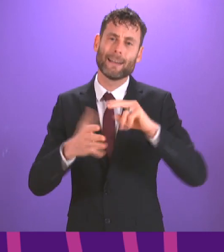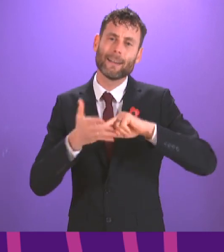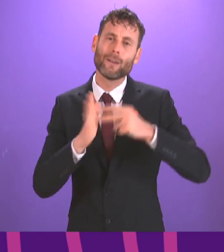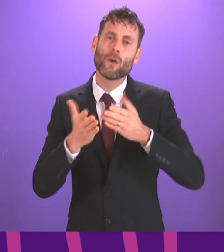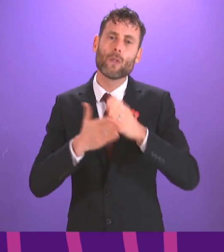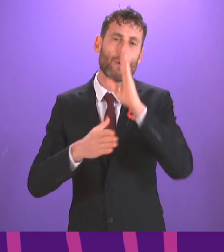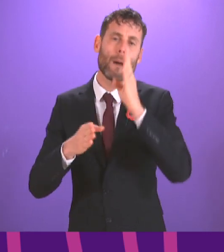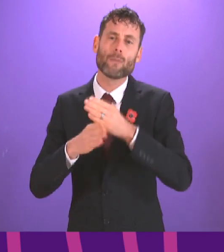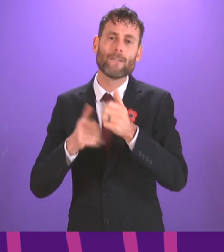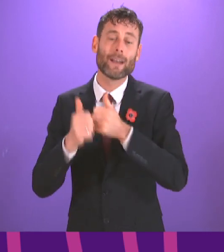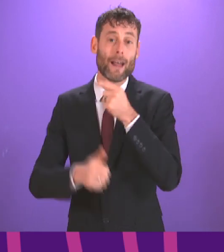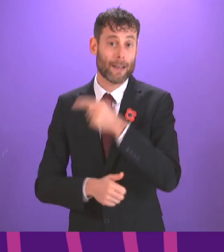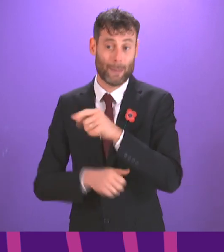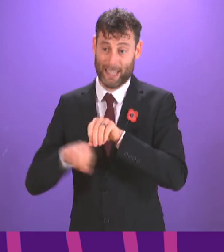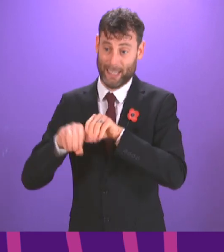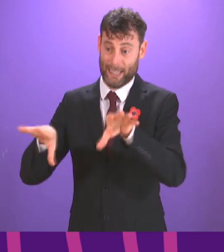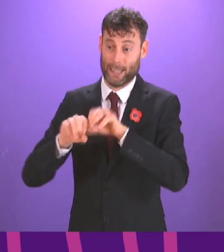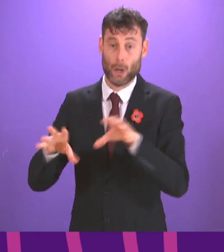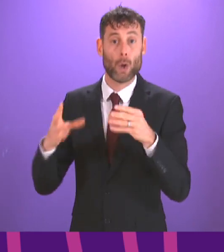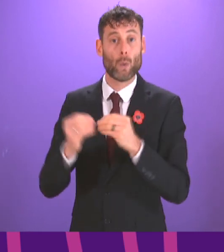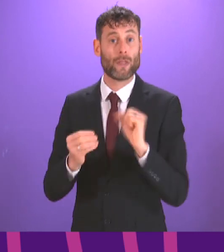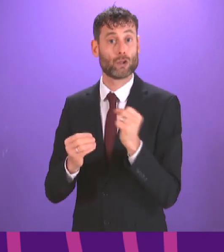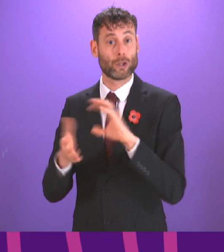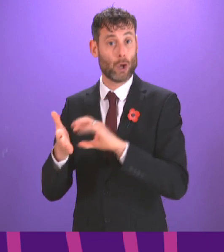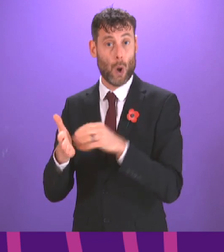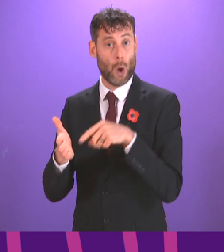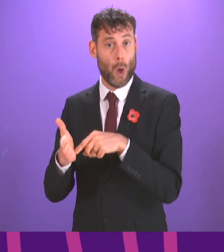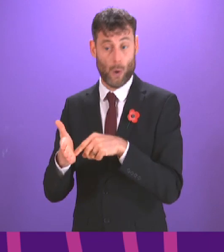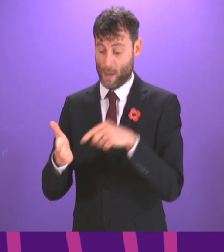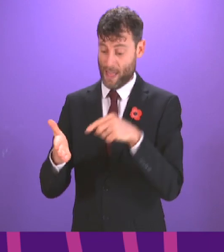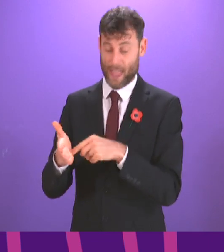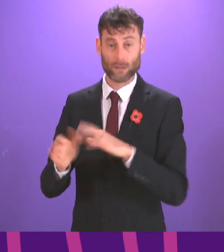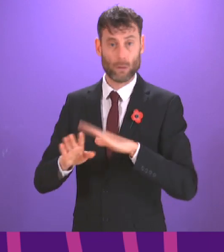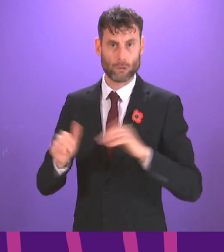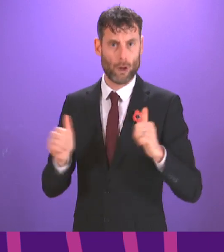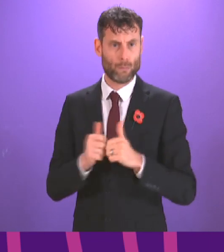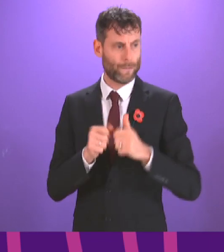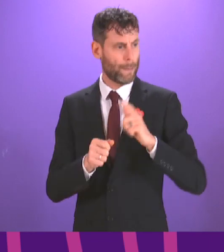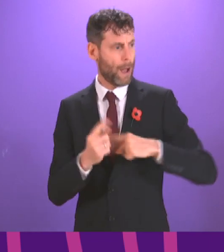Government logo, that was not signed off by the Scottish ministers. What reassurances